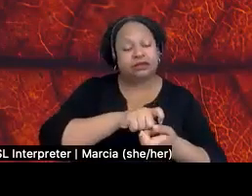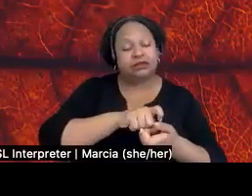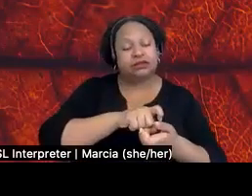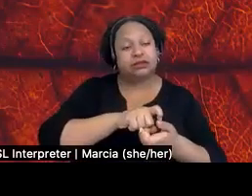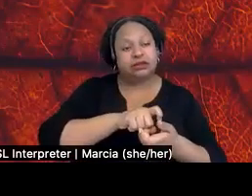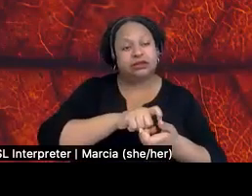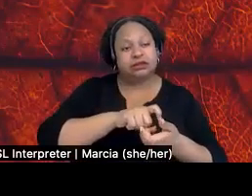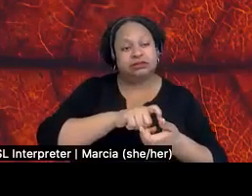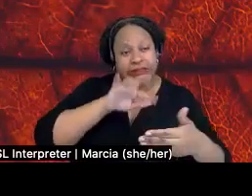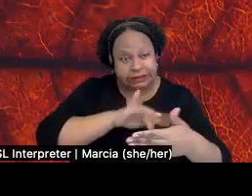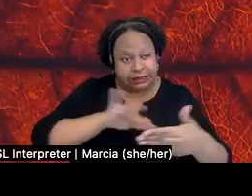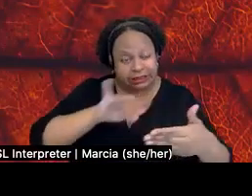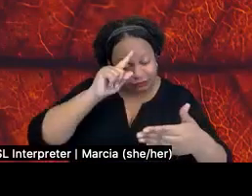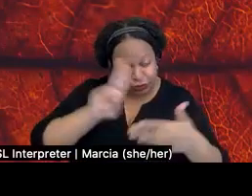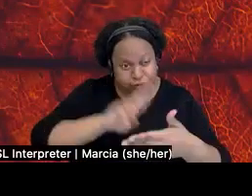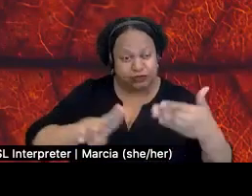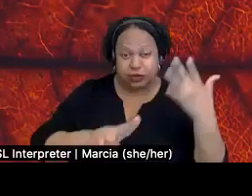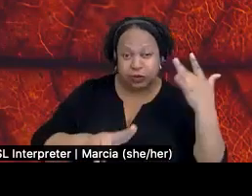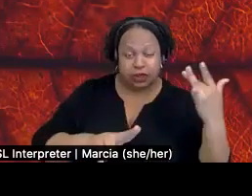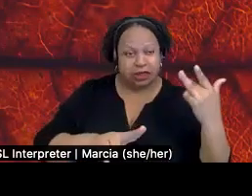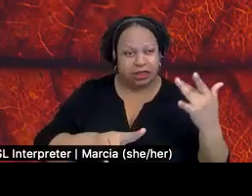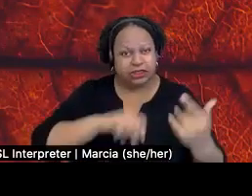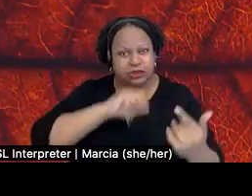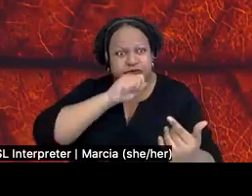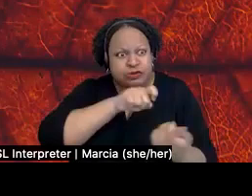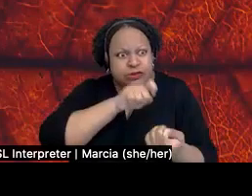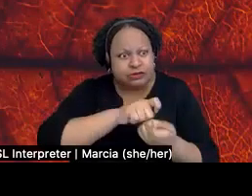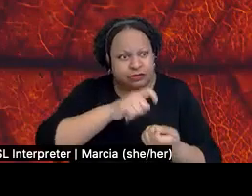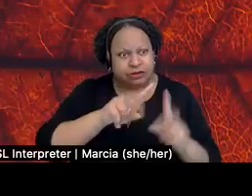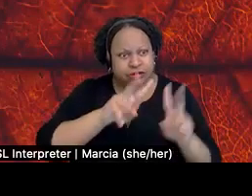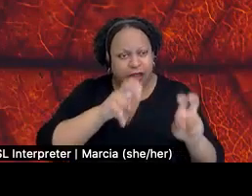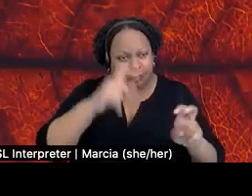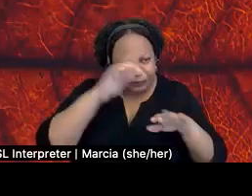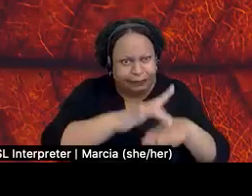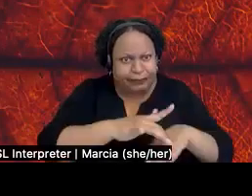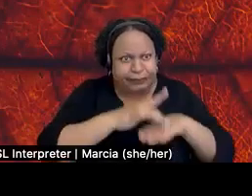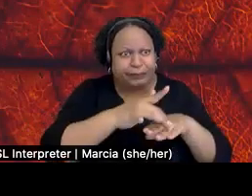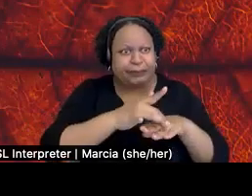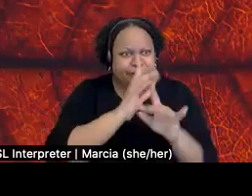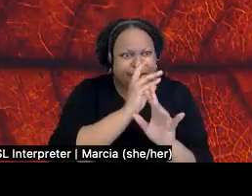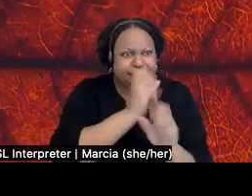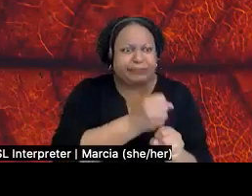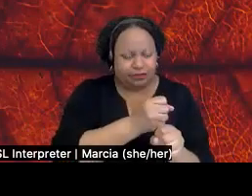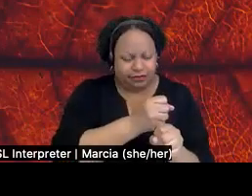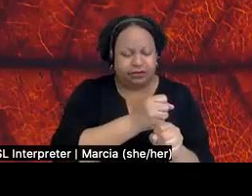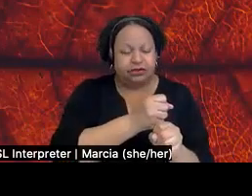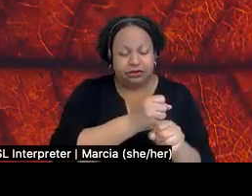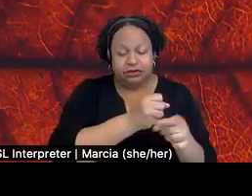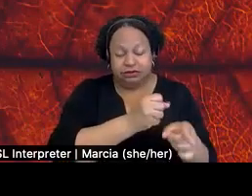But they also need to understand that other individuals may not